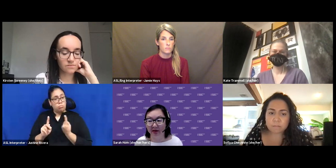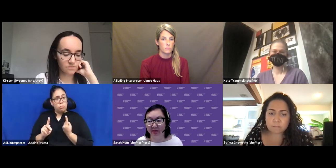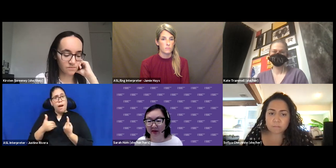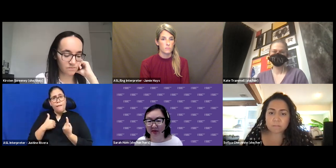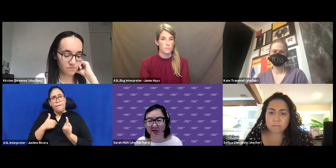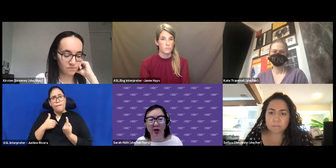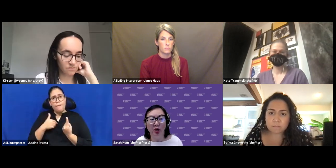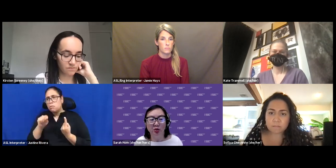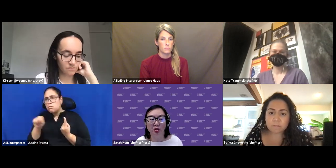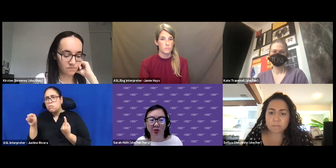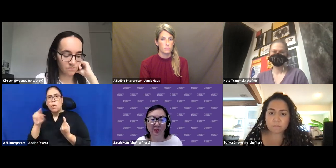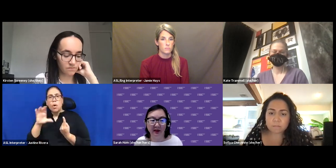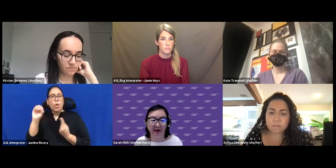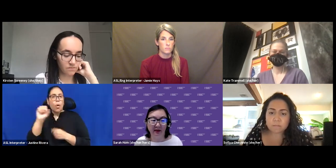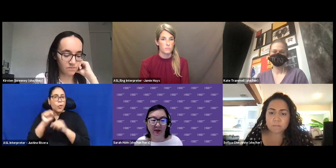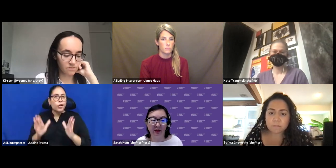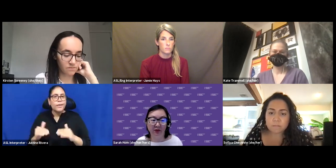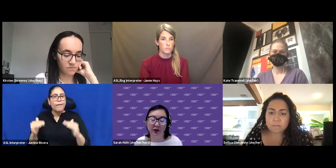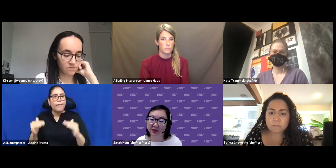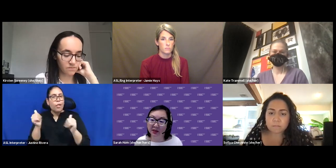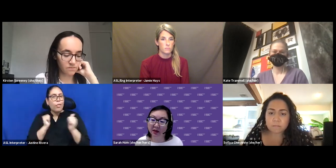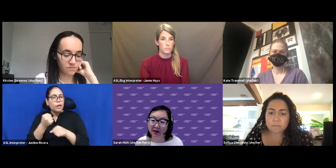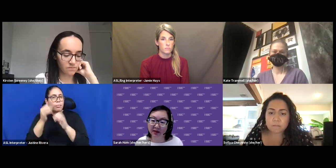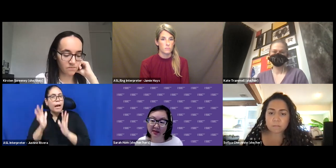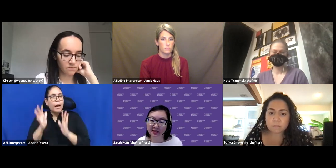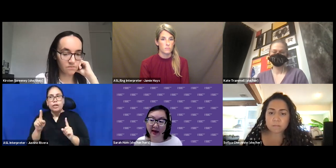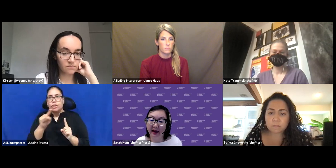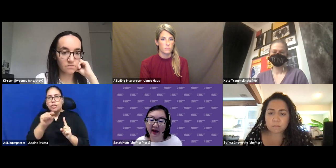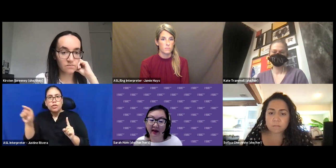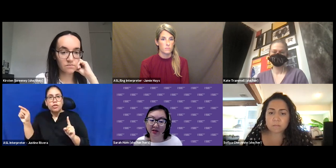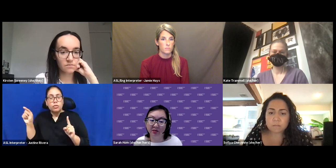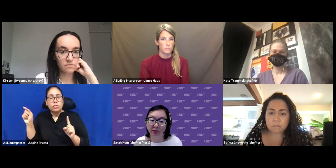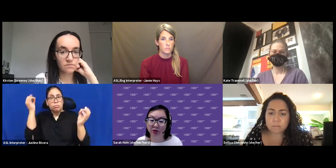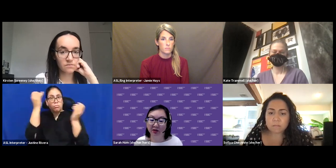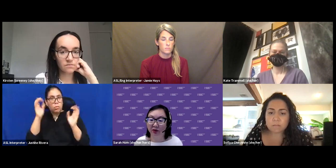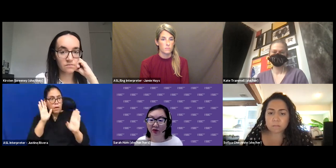theatremakers, to be focusing on this, and to be pushing the work